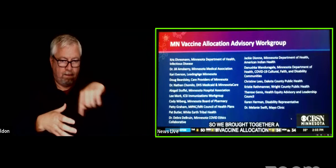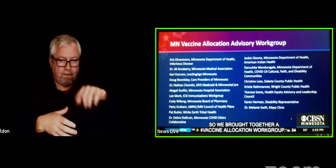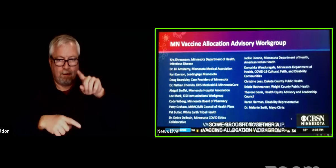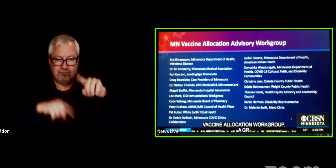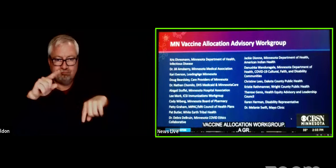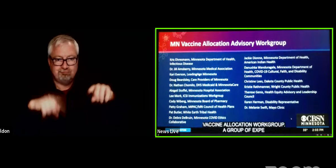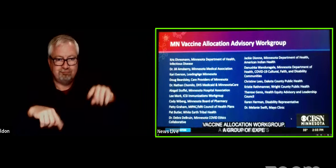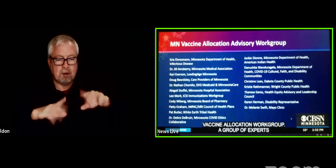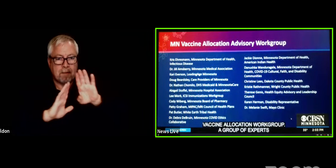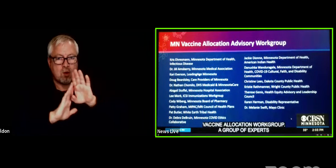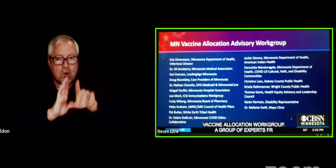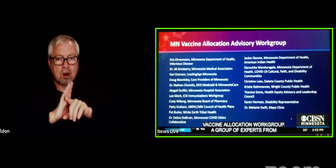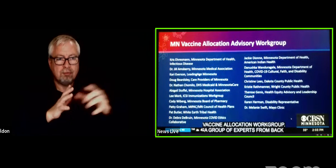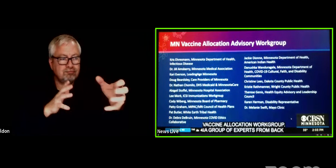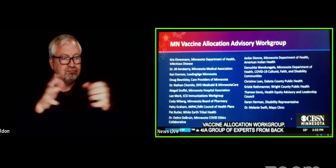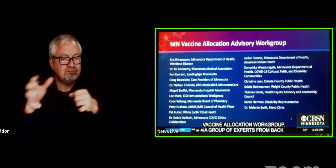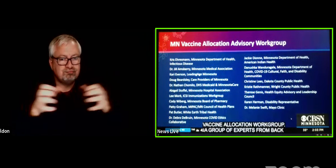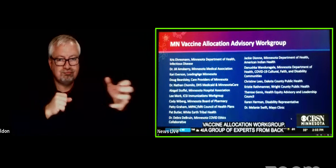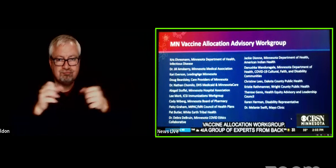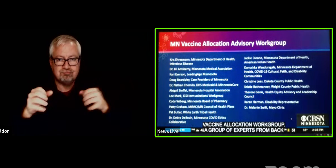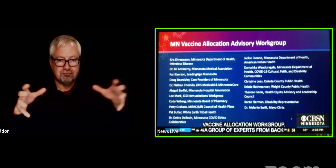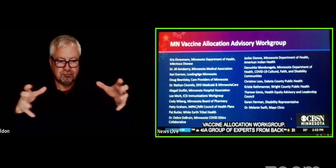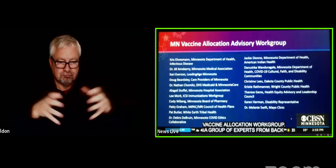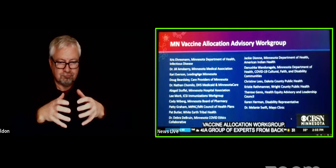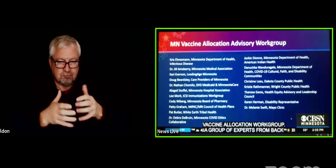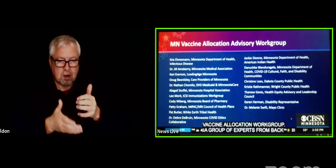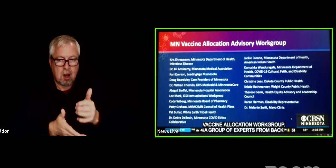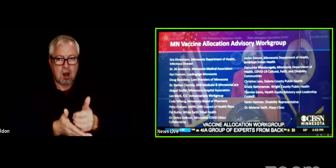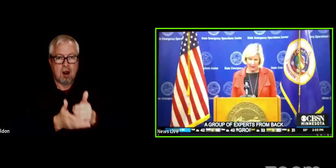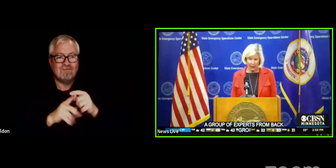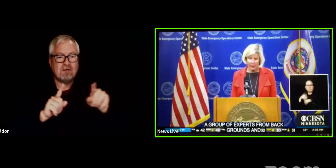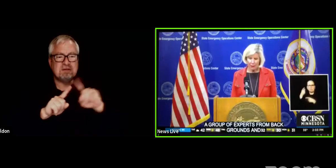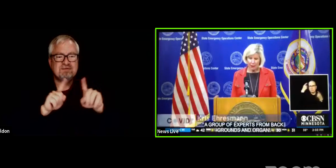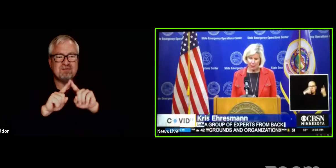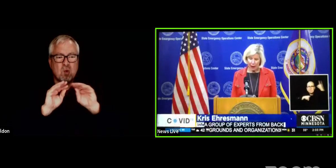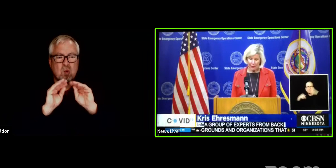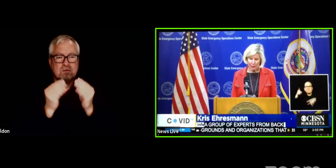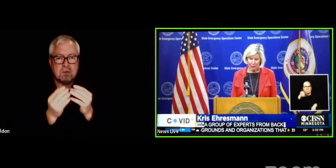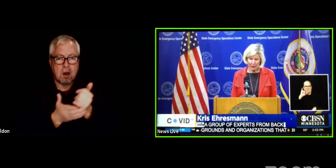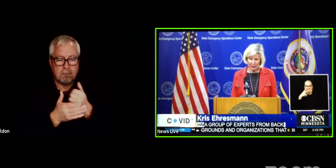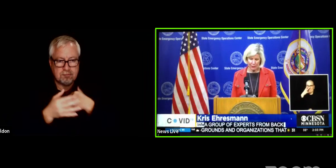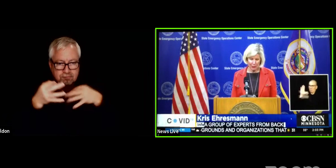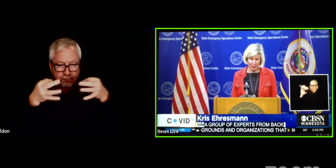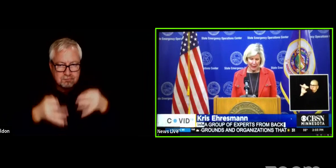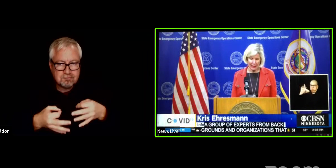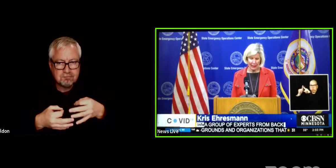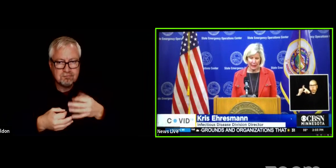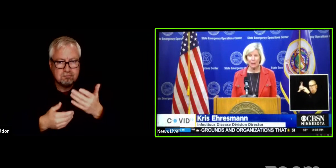SUBPRIORITIZATION OF VACCINE FOR PHASE 1A. THEY BROUGHT A BROAD PERSPECTIVE TO OUR PLANNING AND HELPED